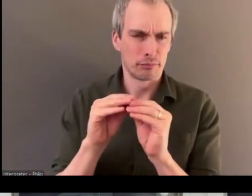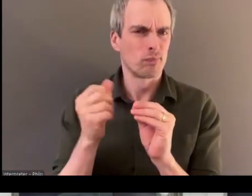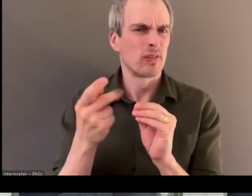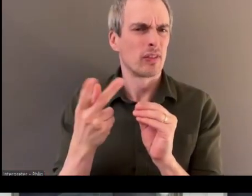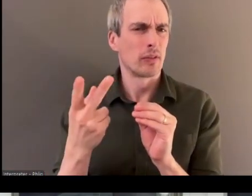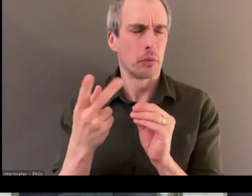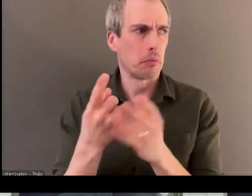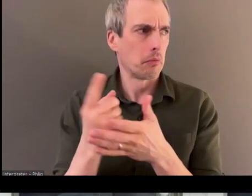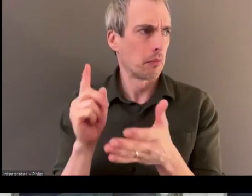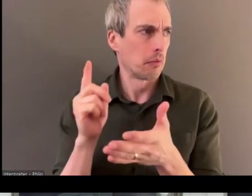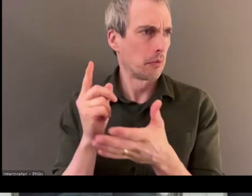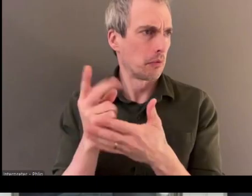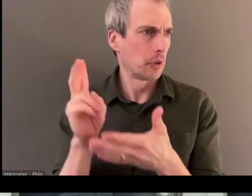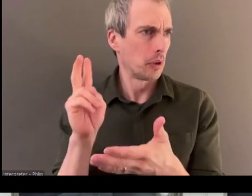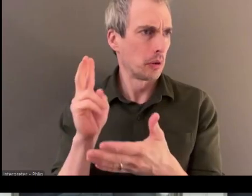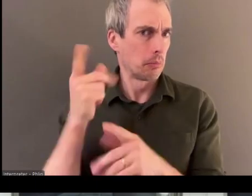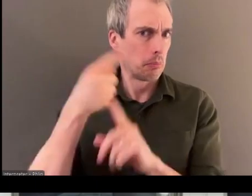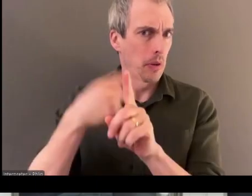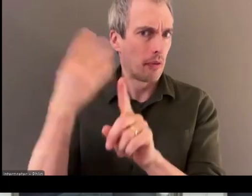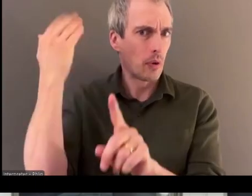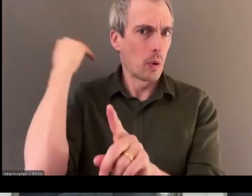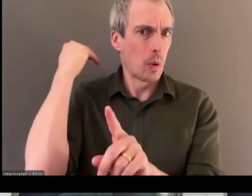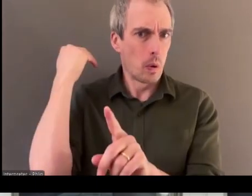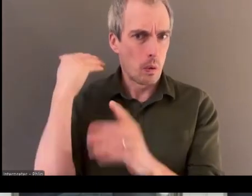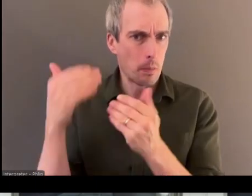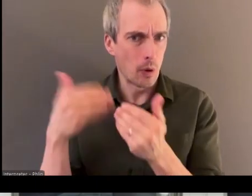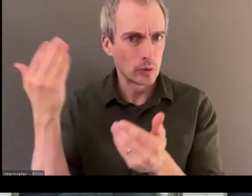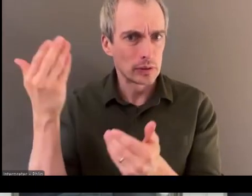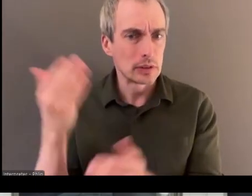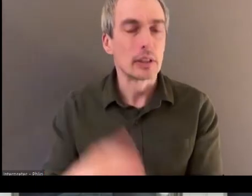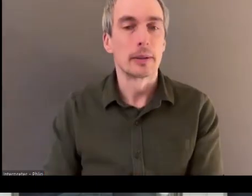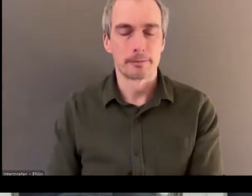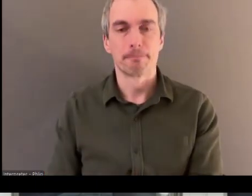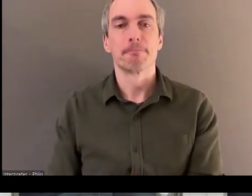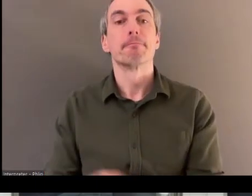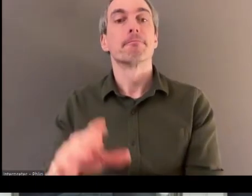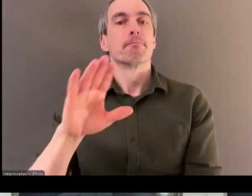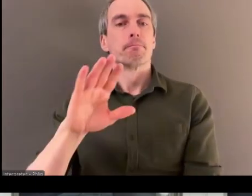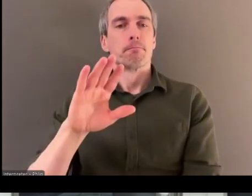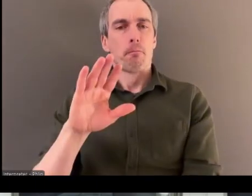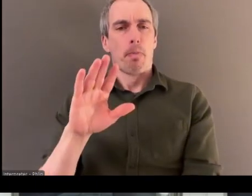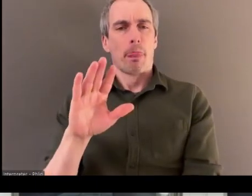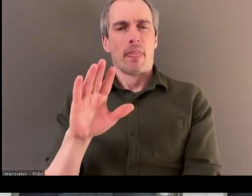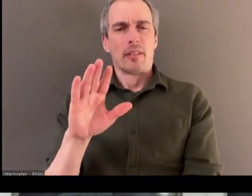Almost. And we're going to be publishing it. So it's a totally open source project.